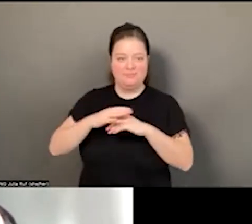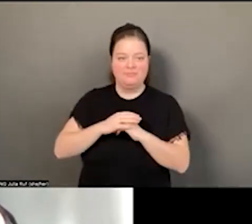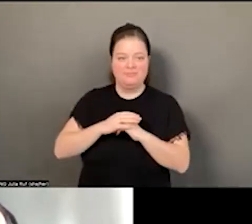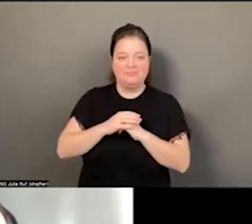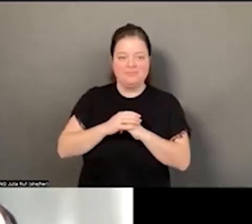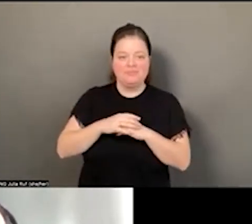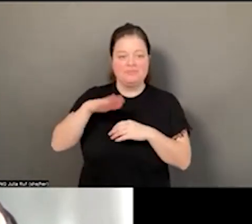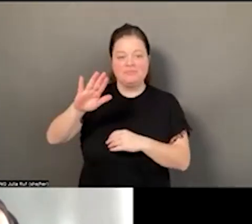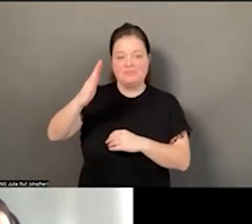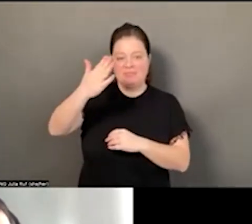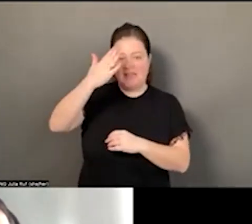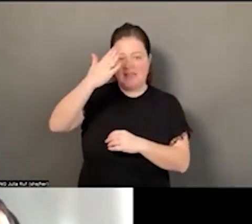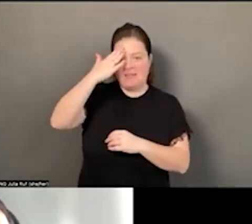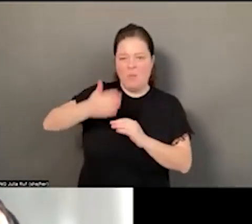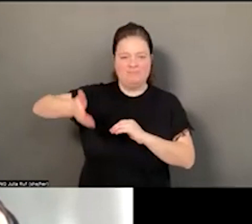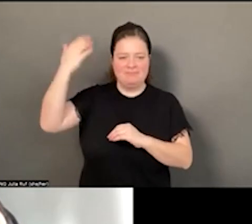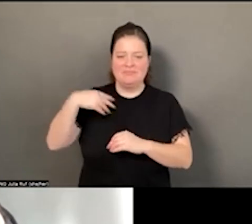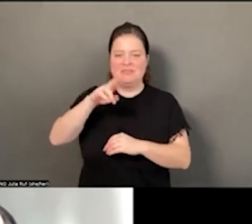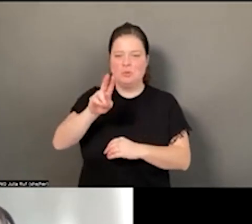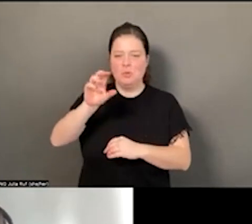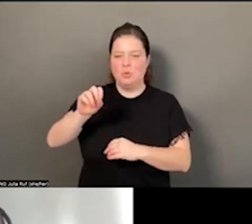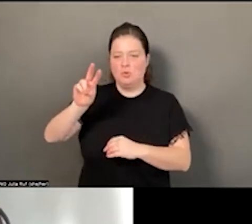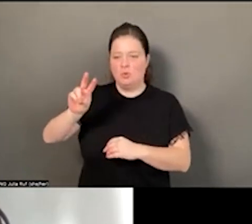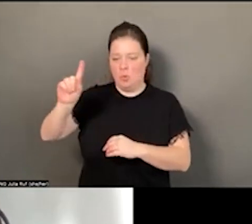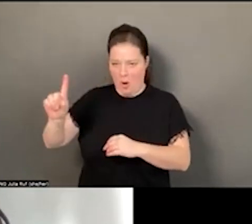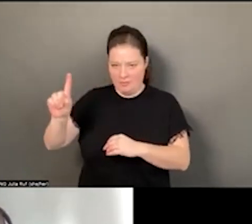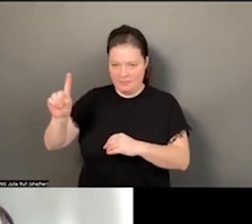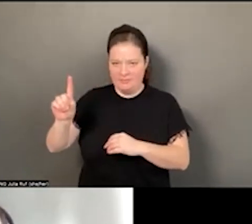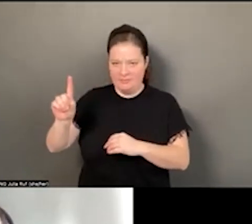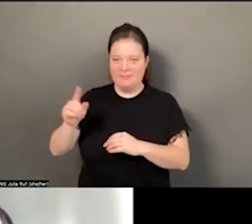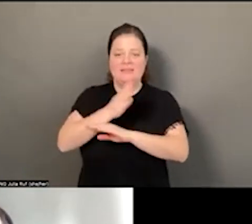and with a particular focus on the flagship initiatives of this